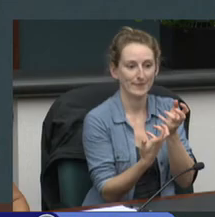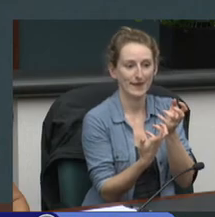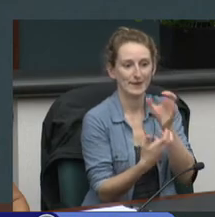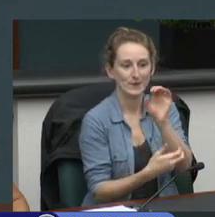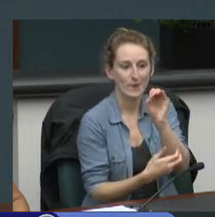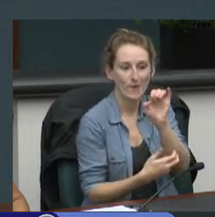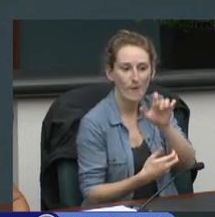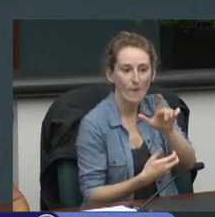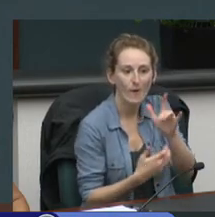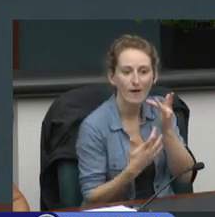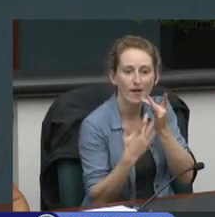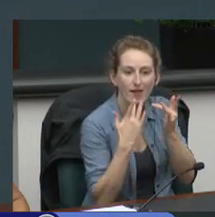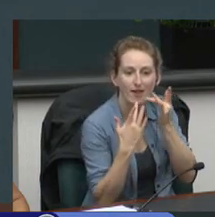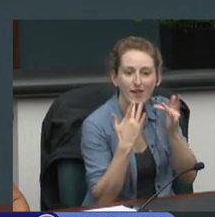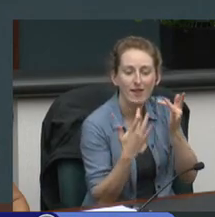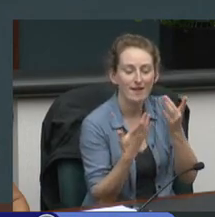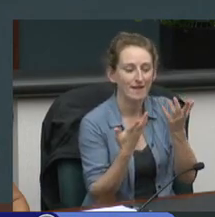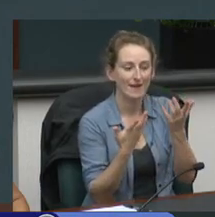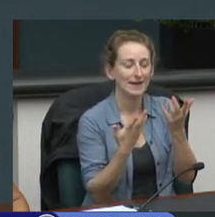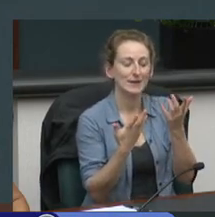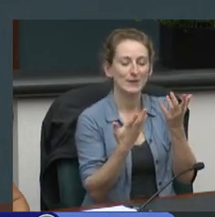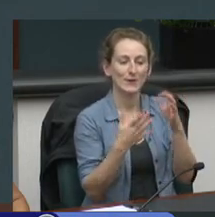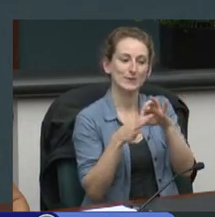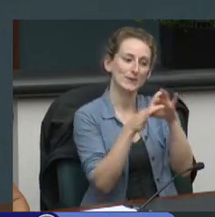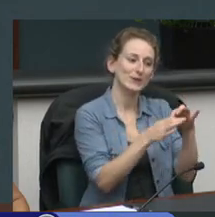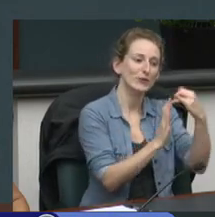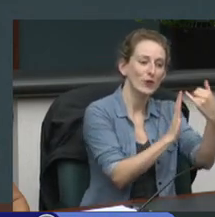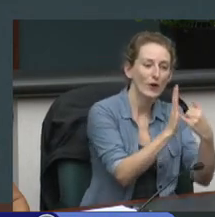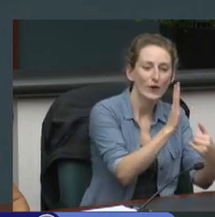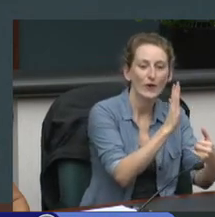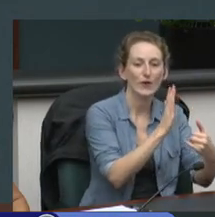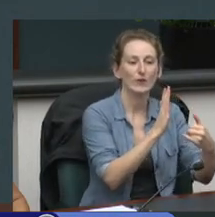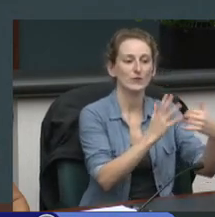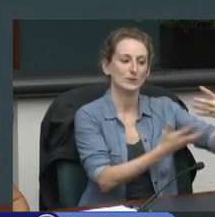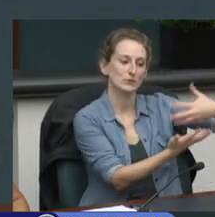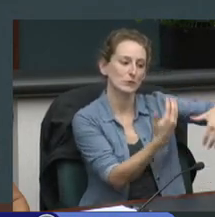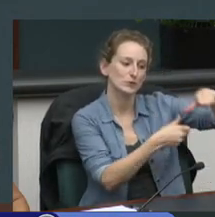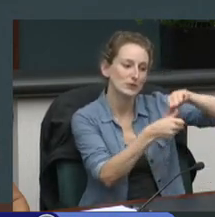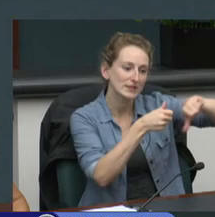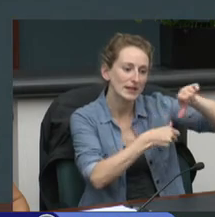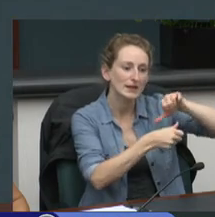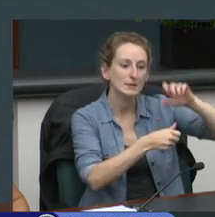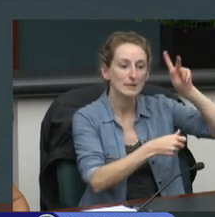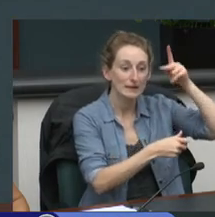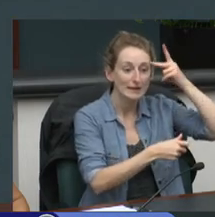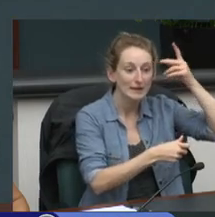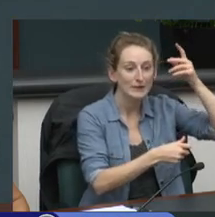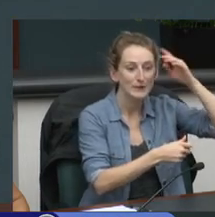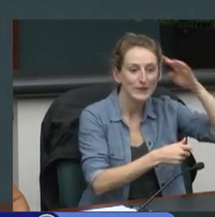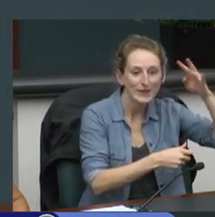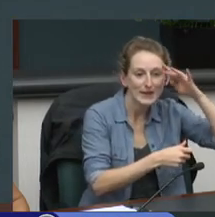part art social science political theory engineering geography and economics I